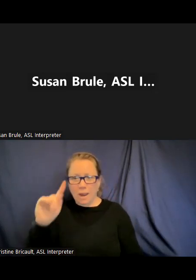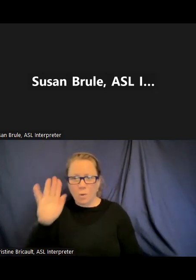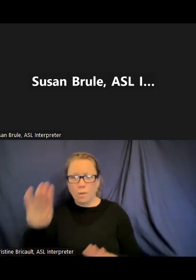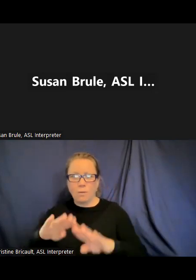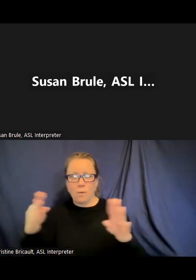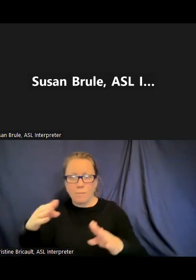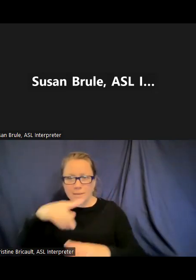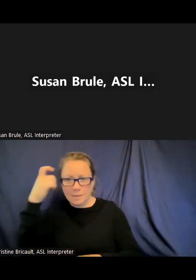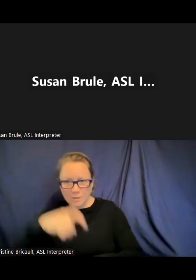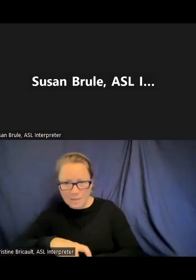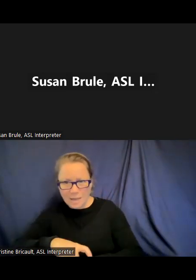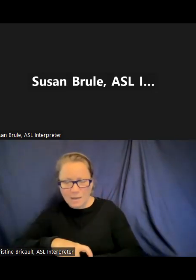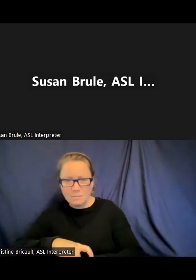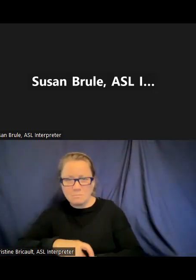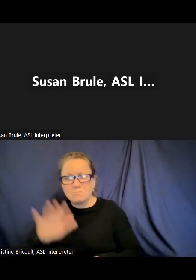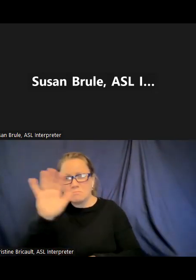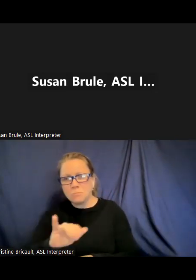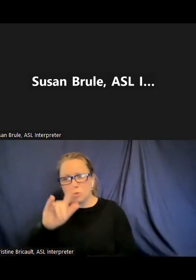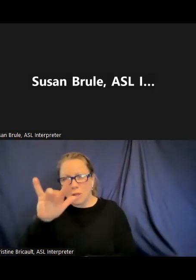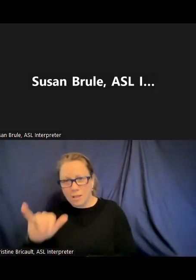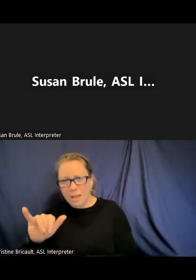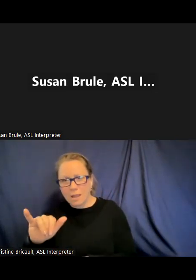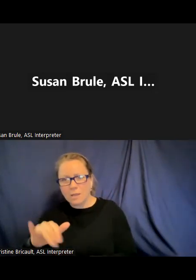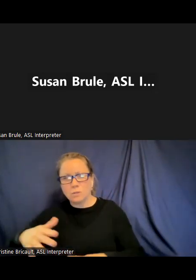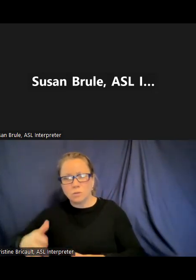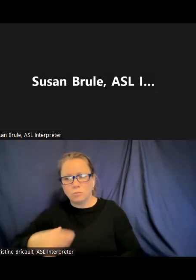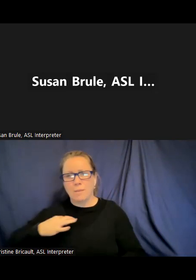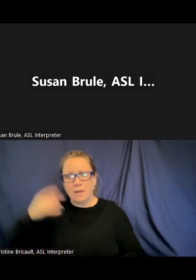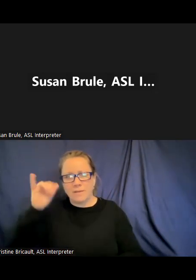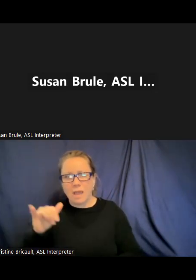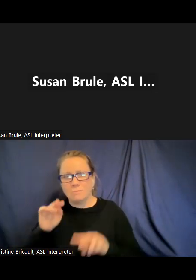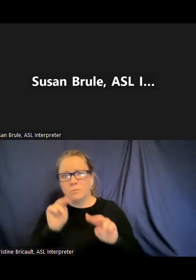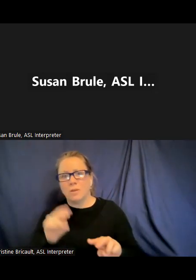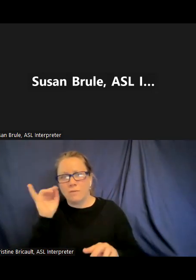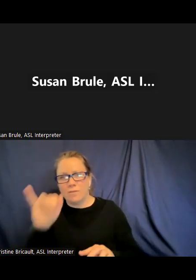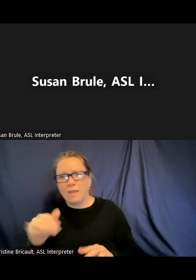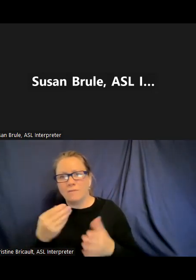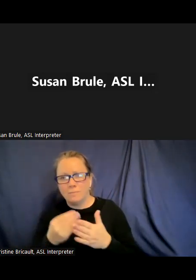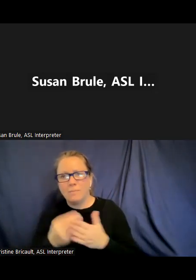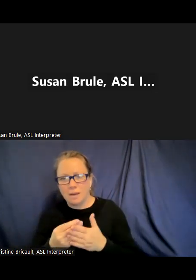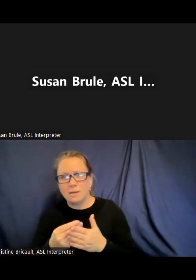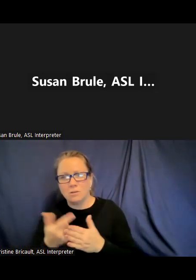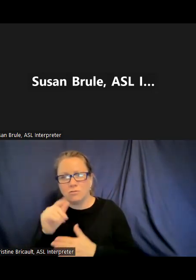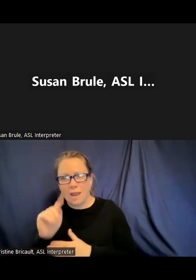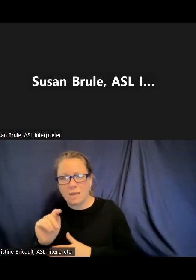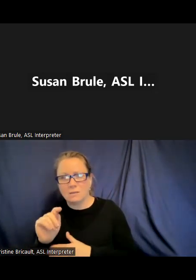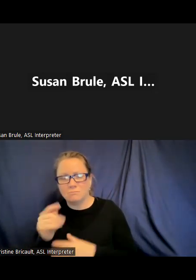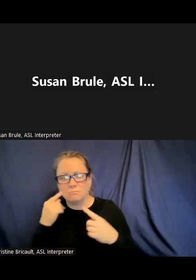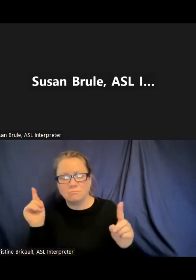Probably around July. So keep your eyes peeled for that grant announcement, which should come